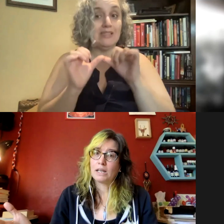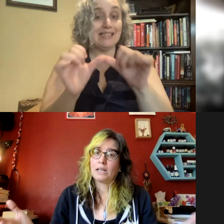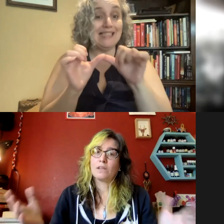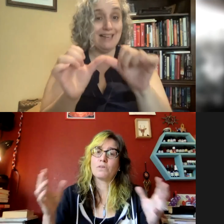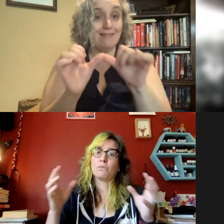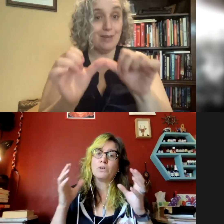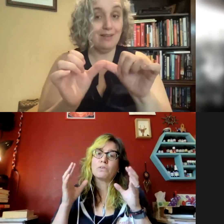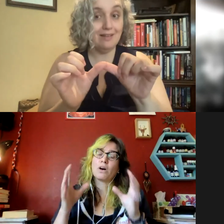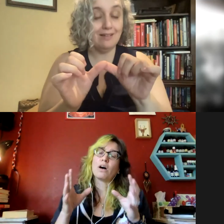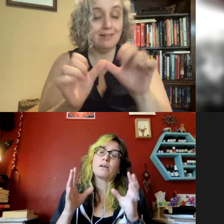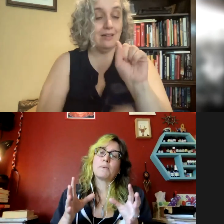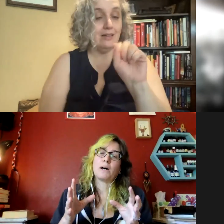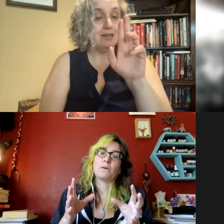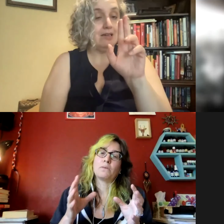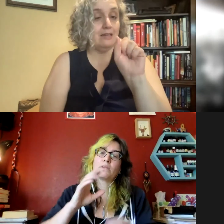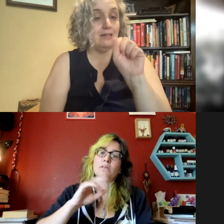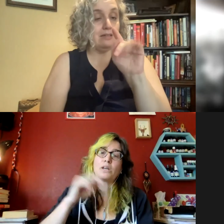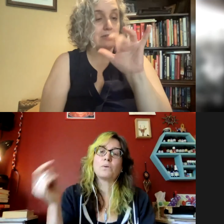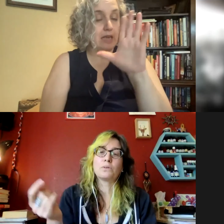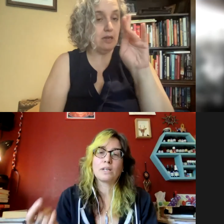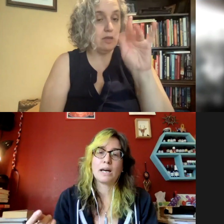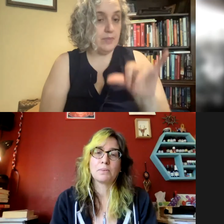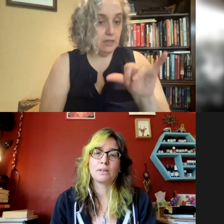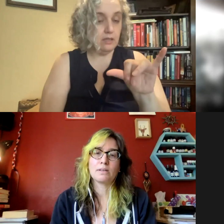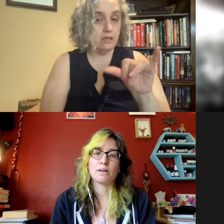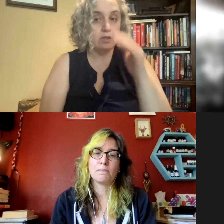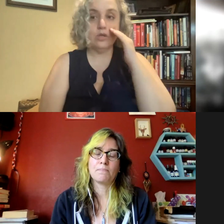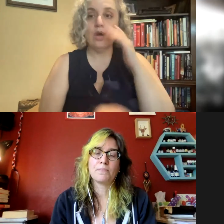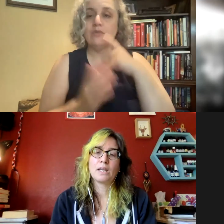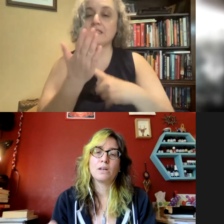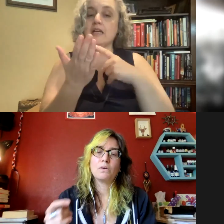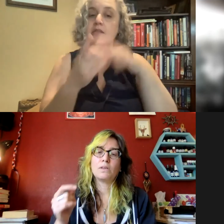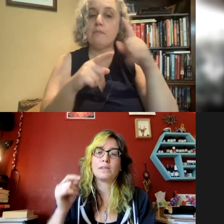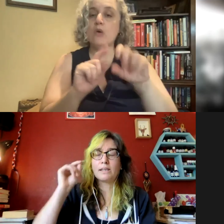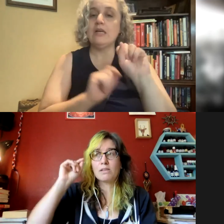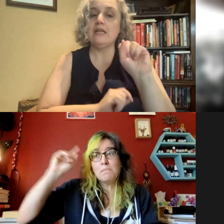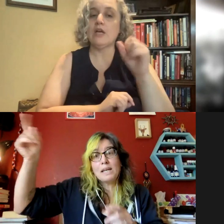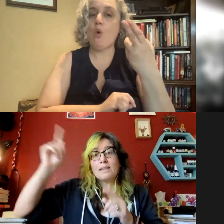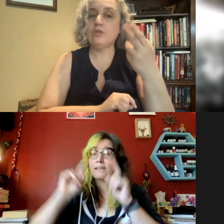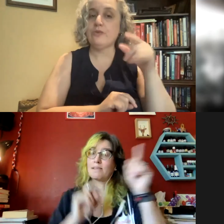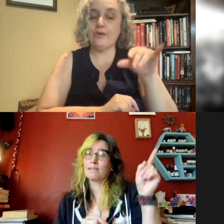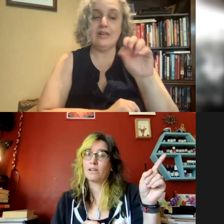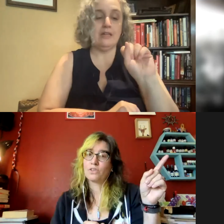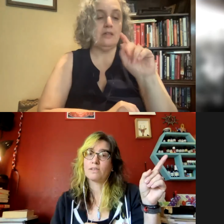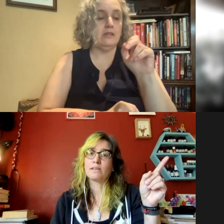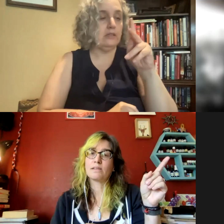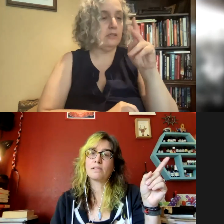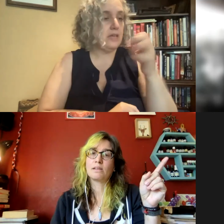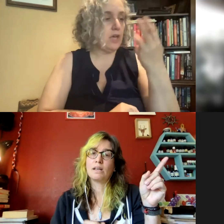When you talk about stakeholder capitalism, to me that's design justice.